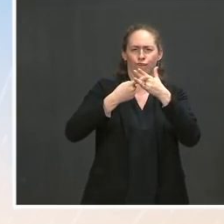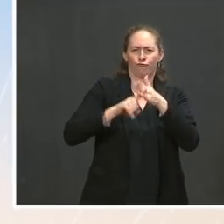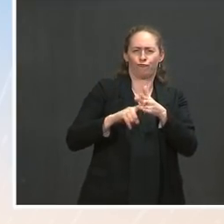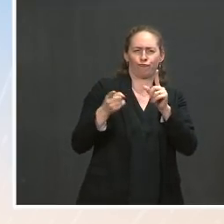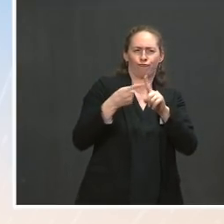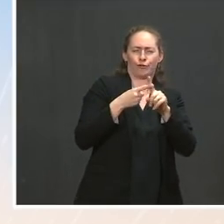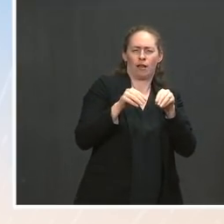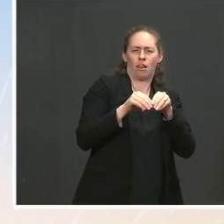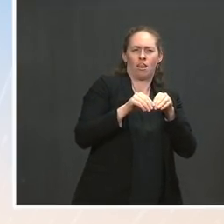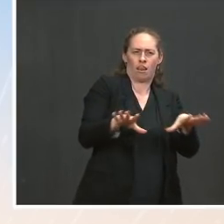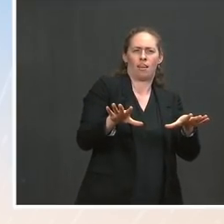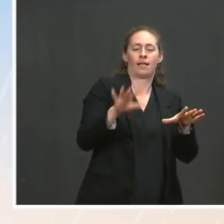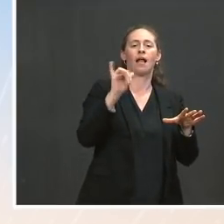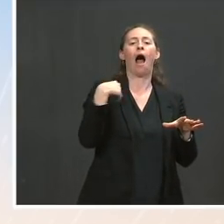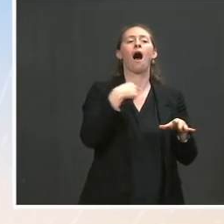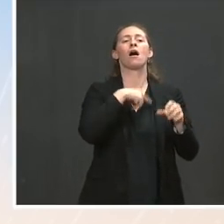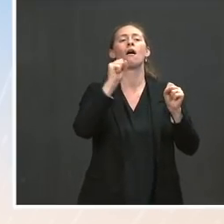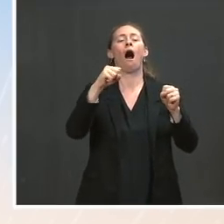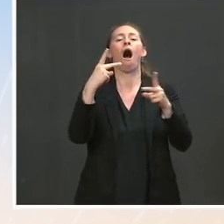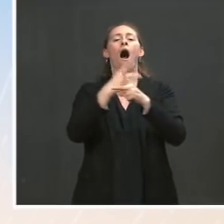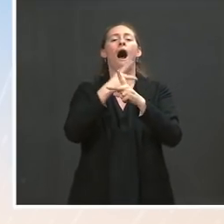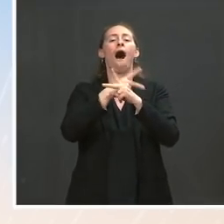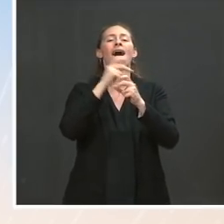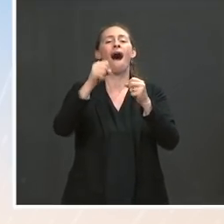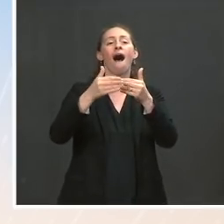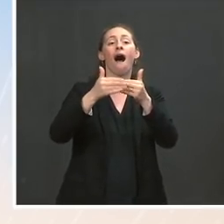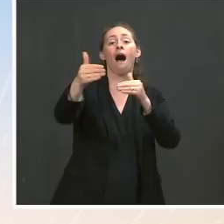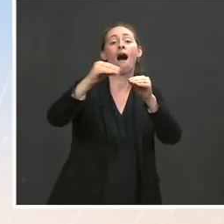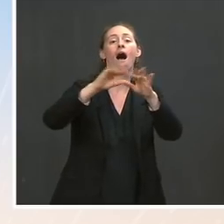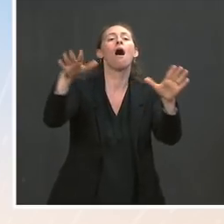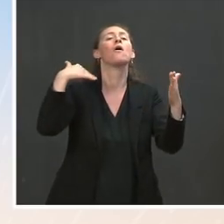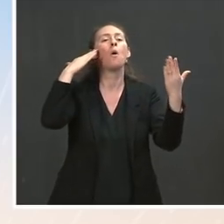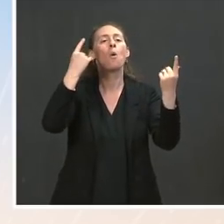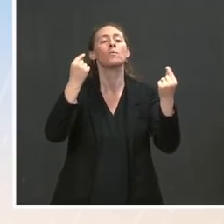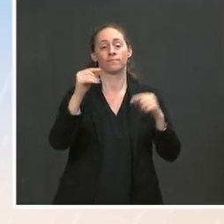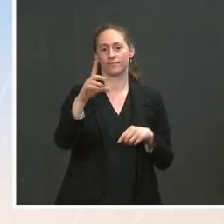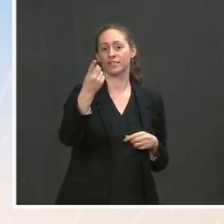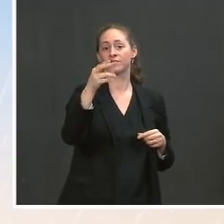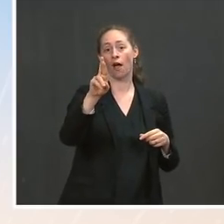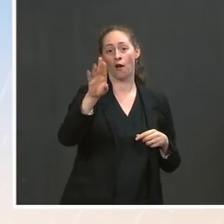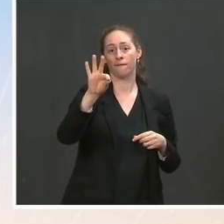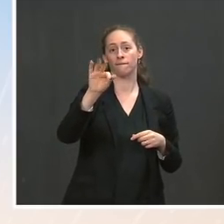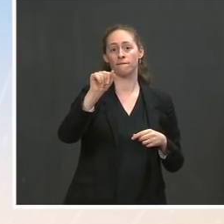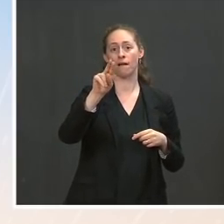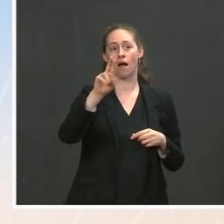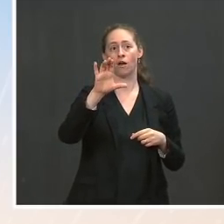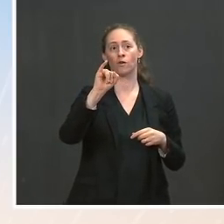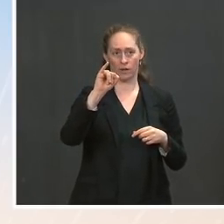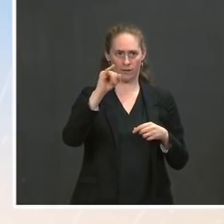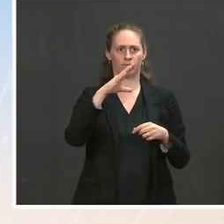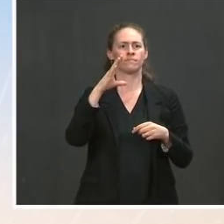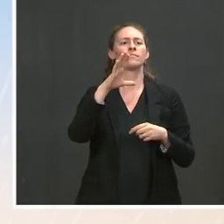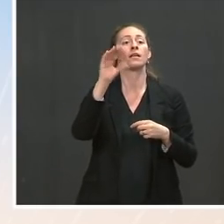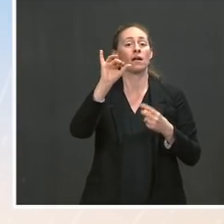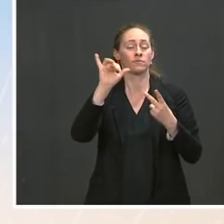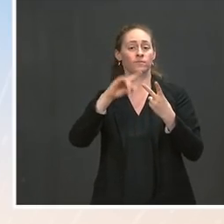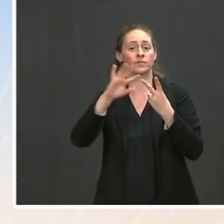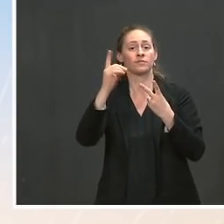I know Dr. Willinsky addressed this, and I think Dr. Fauci did as well this morning. And we'll look closely at that information when it's available.